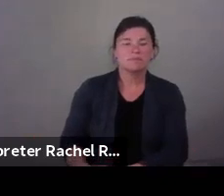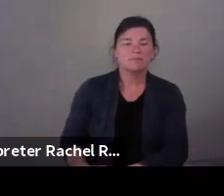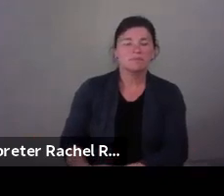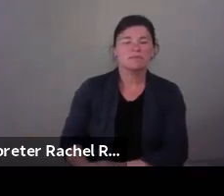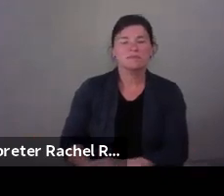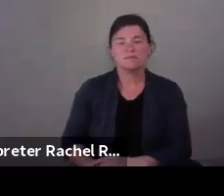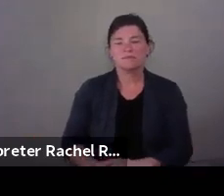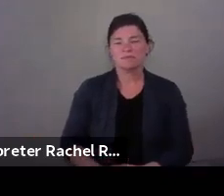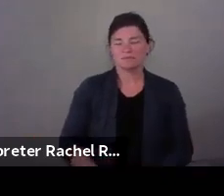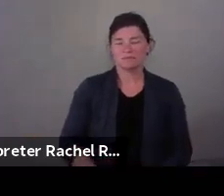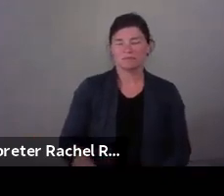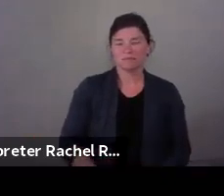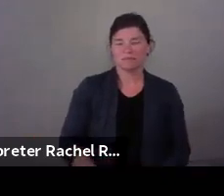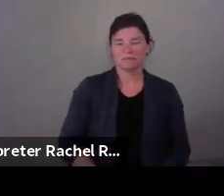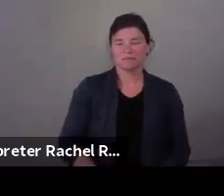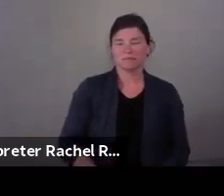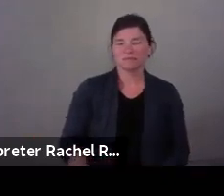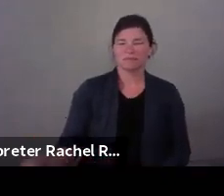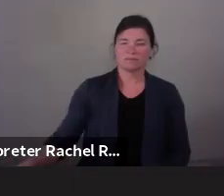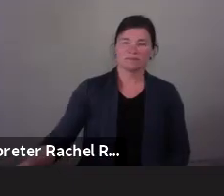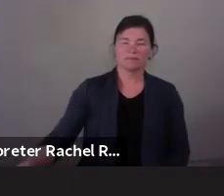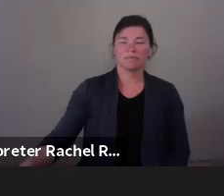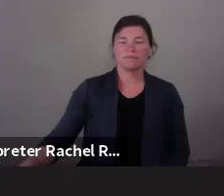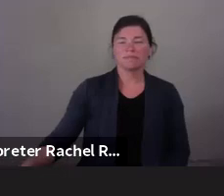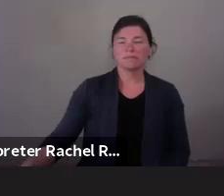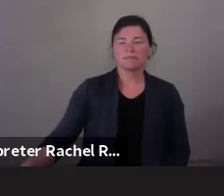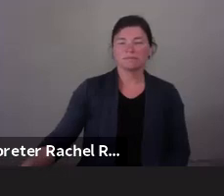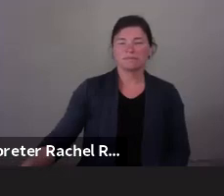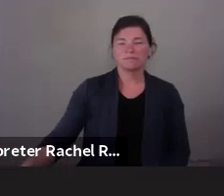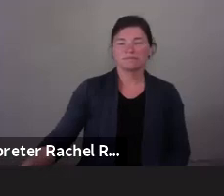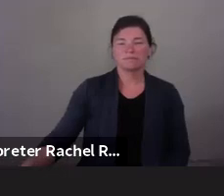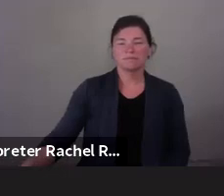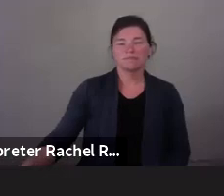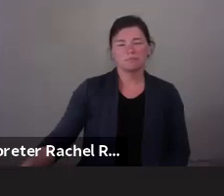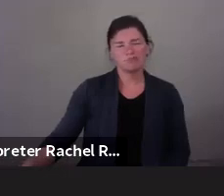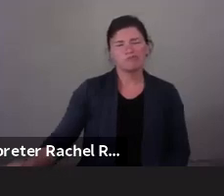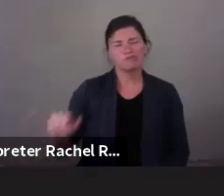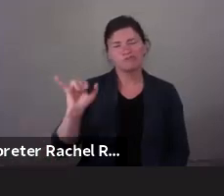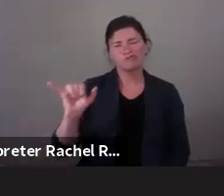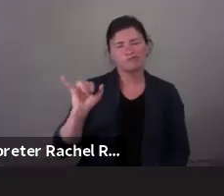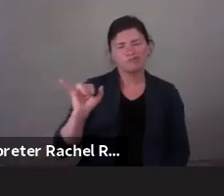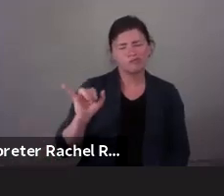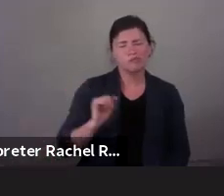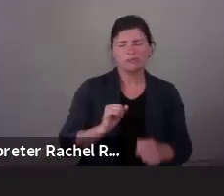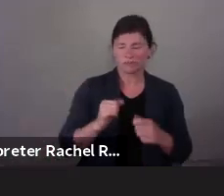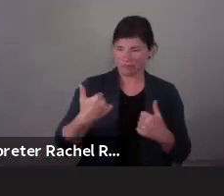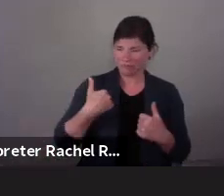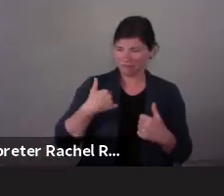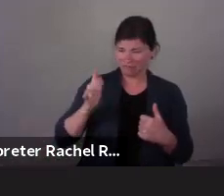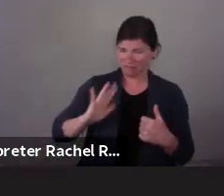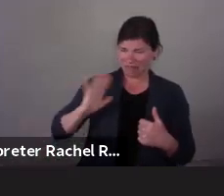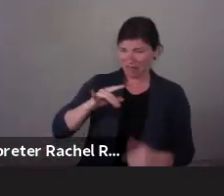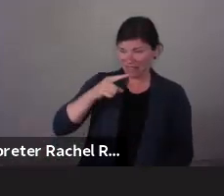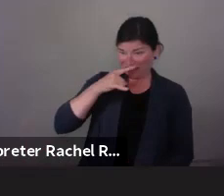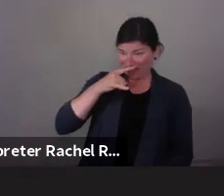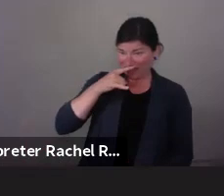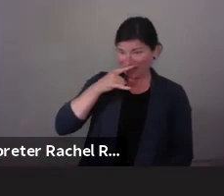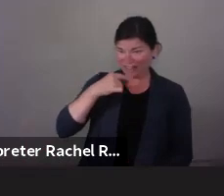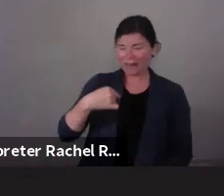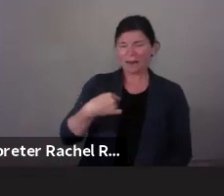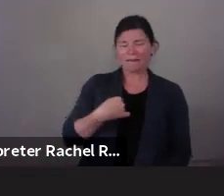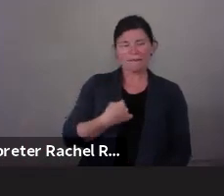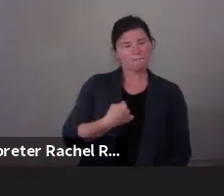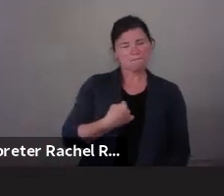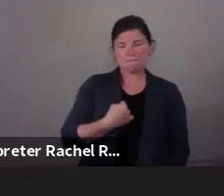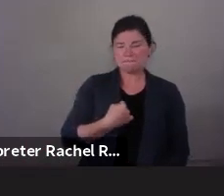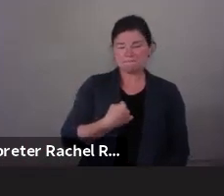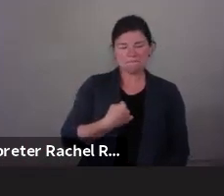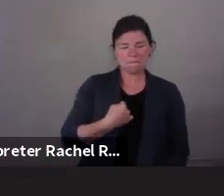else.